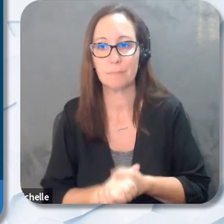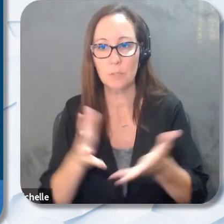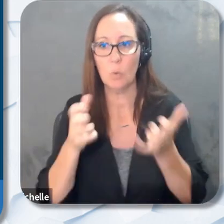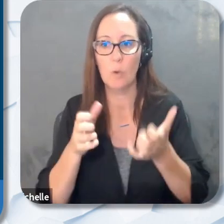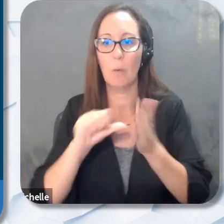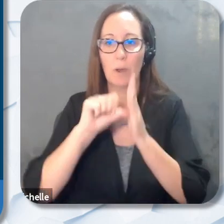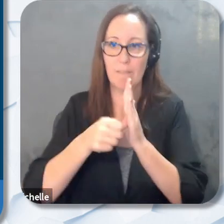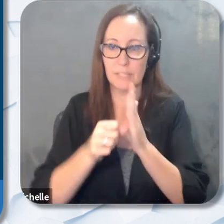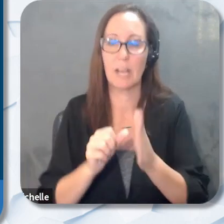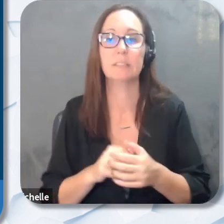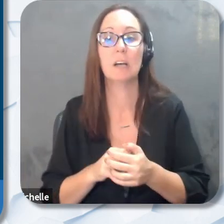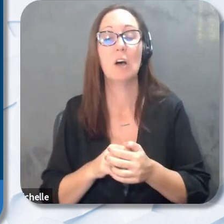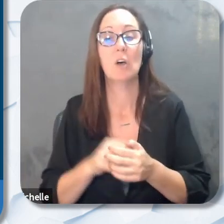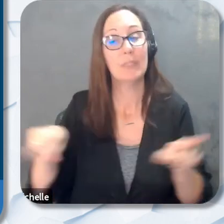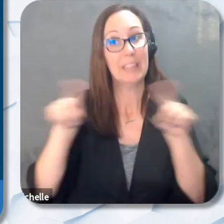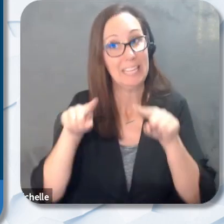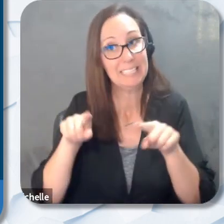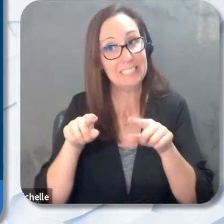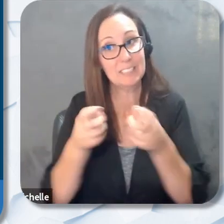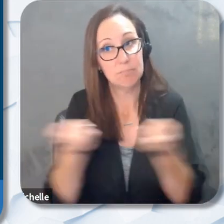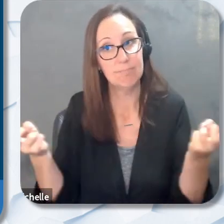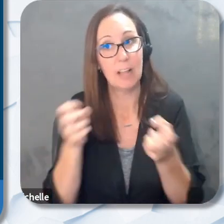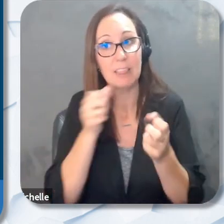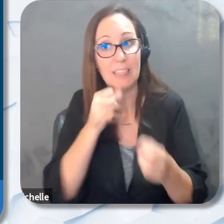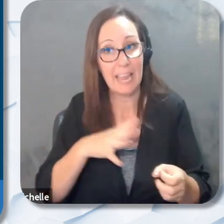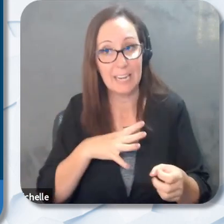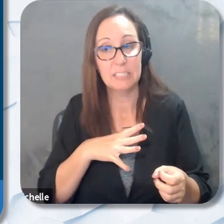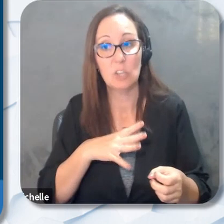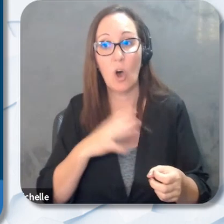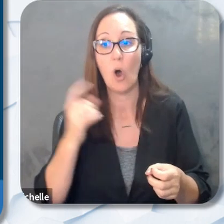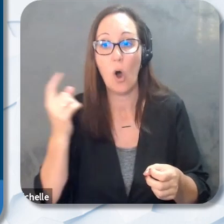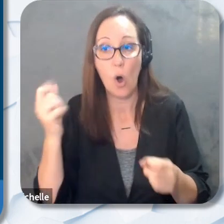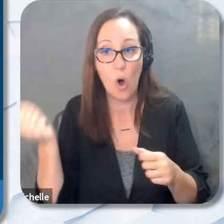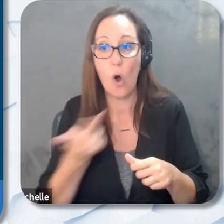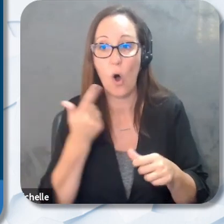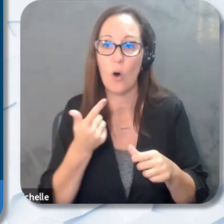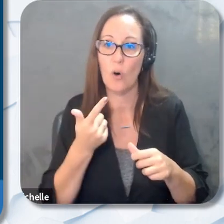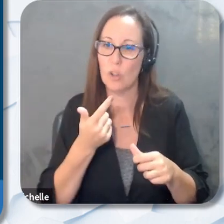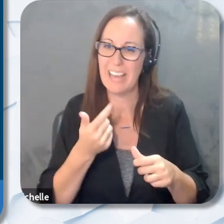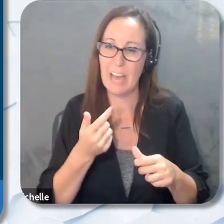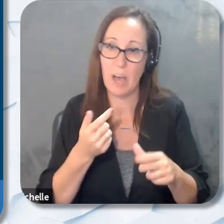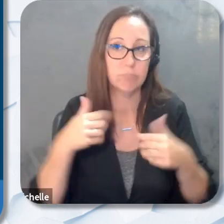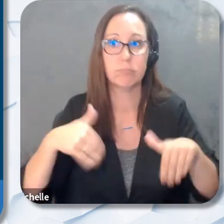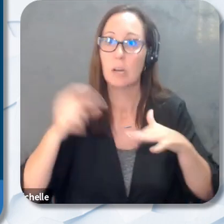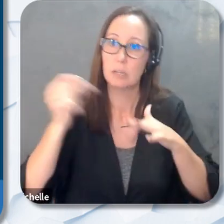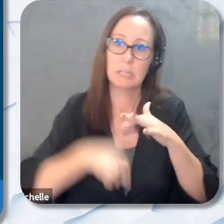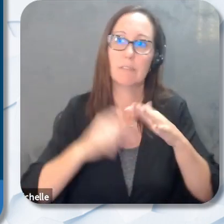These, ladies all have extensive communication process as they want their process